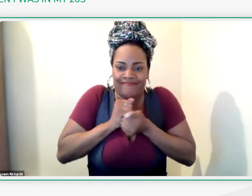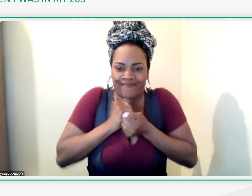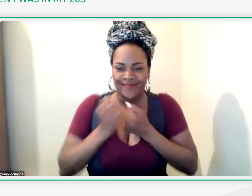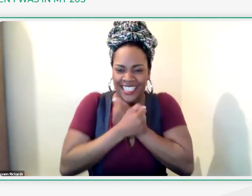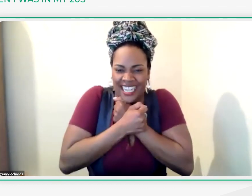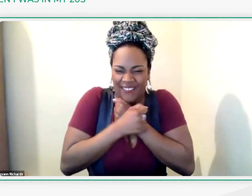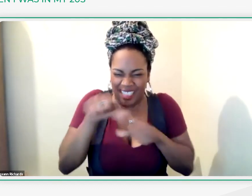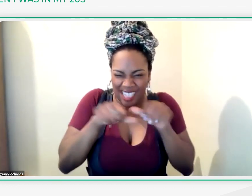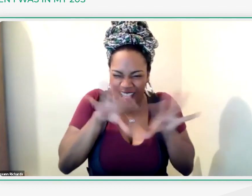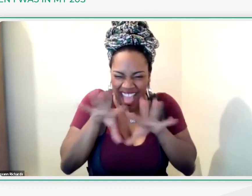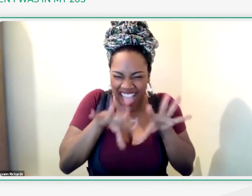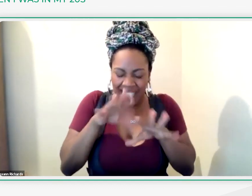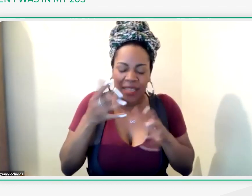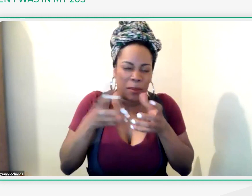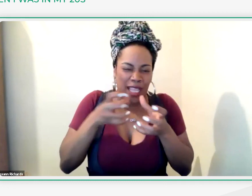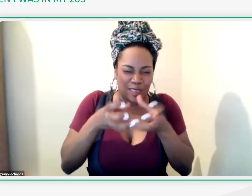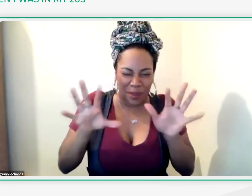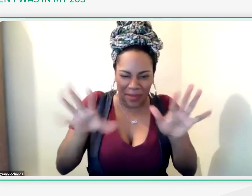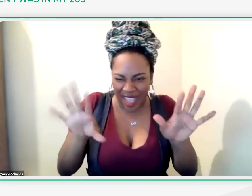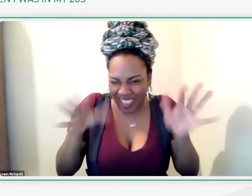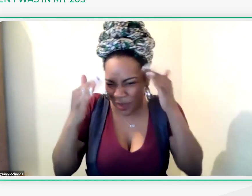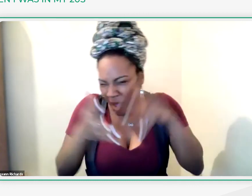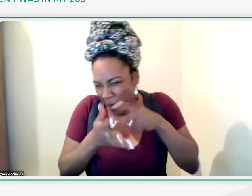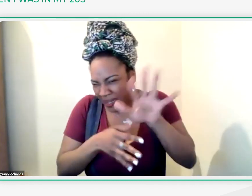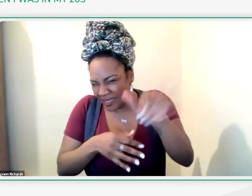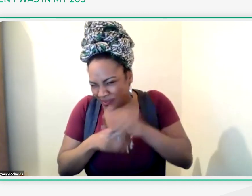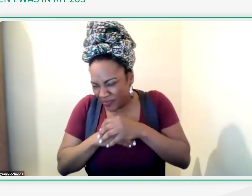This is a community, loving and working together with each other.